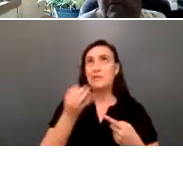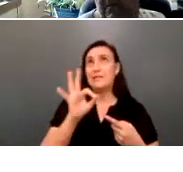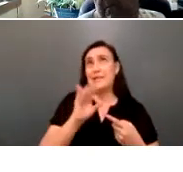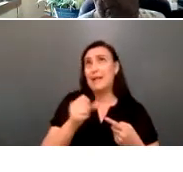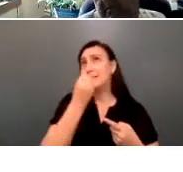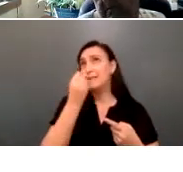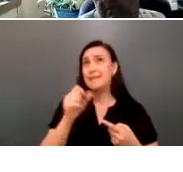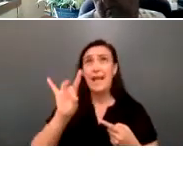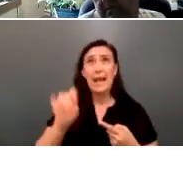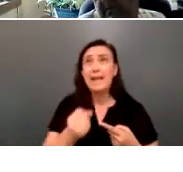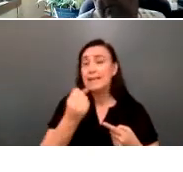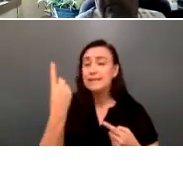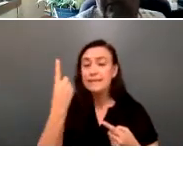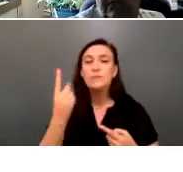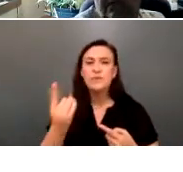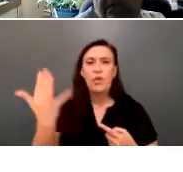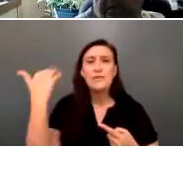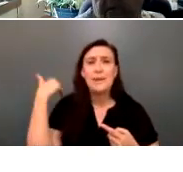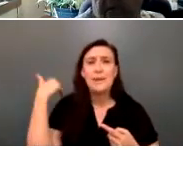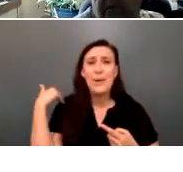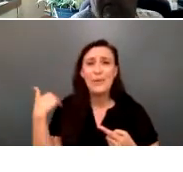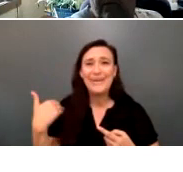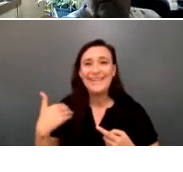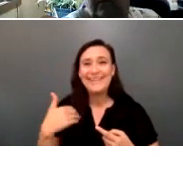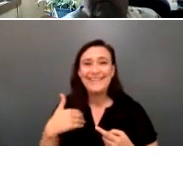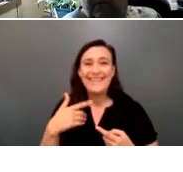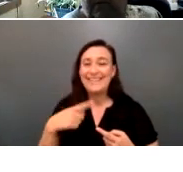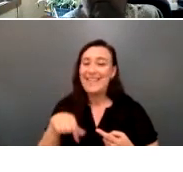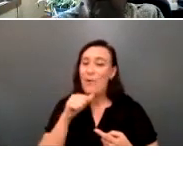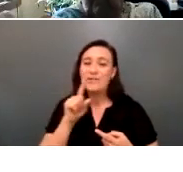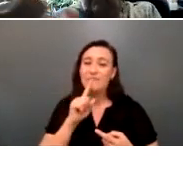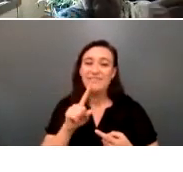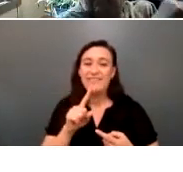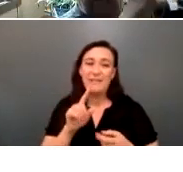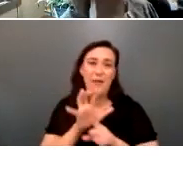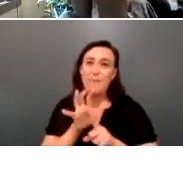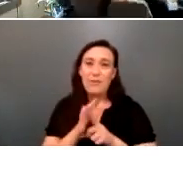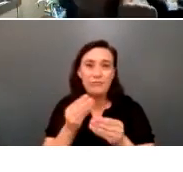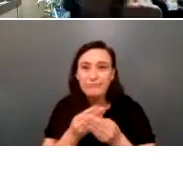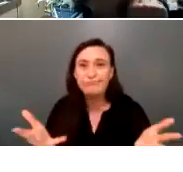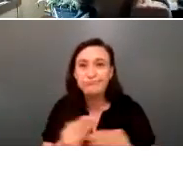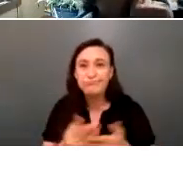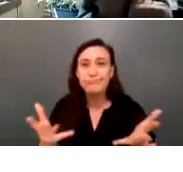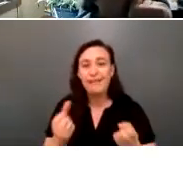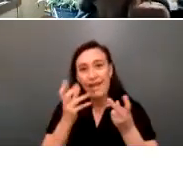It was a long time ago. It was not widely available, but those are some things to consider and